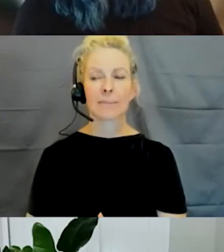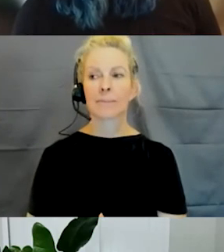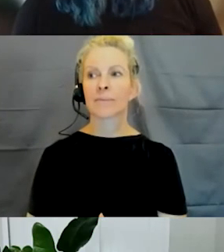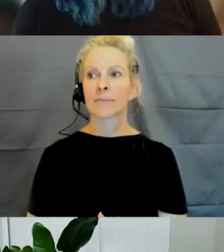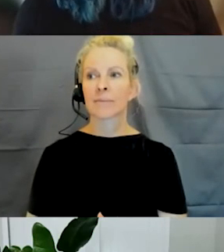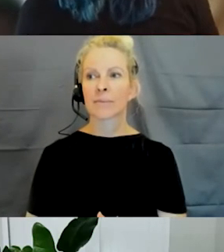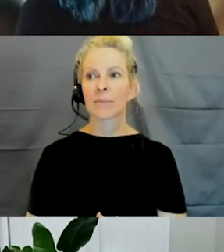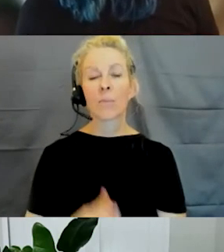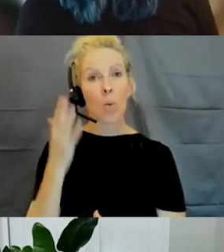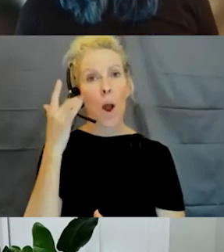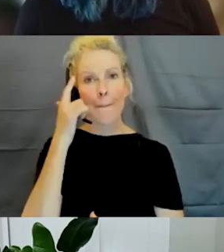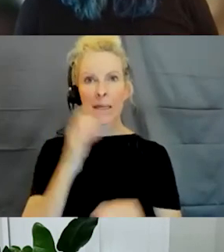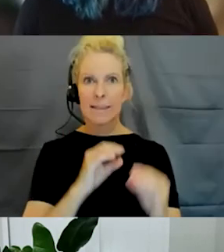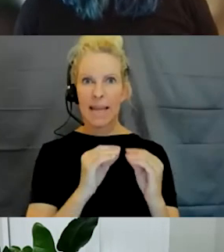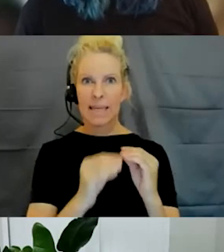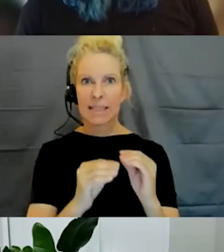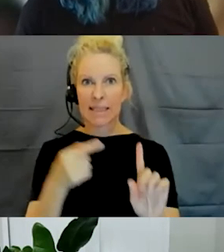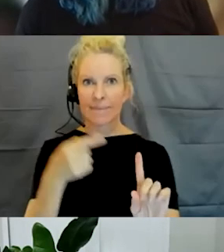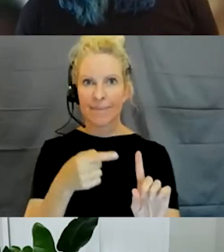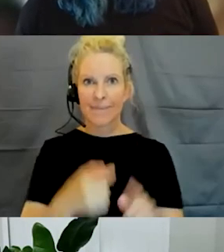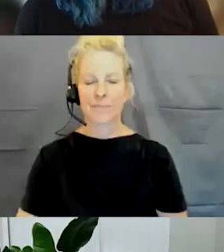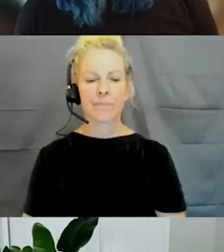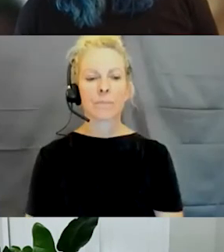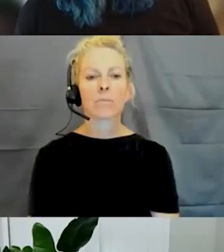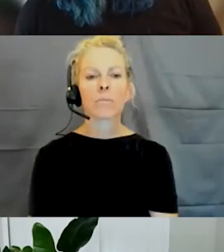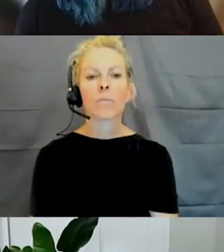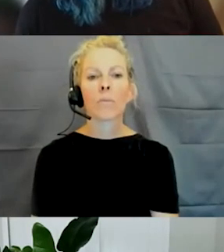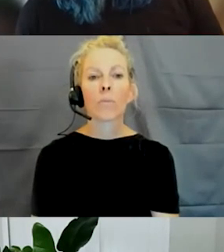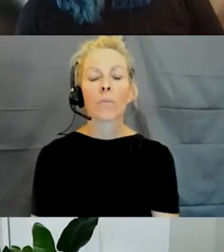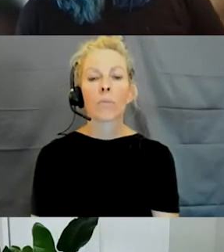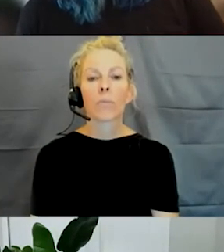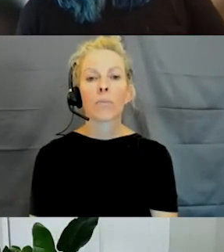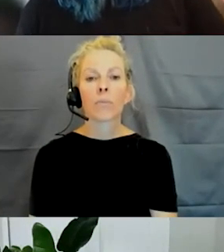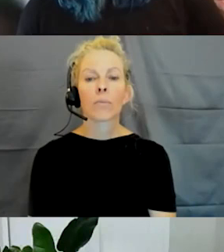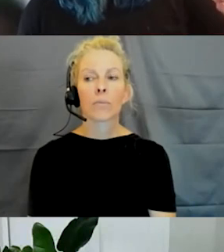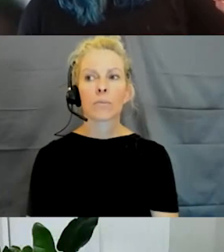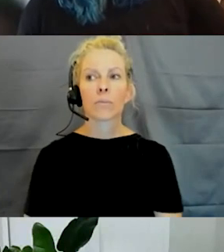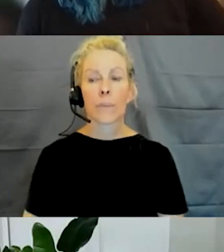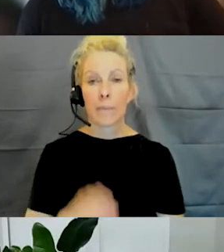maintenance, for instance. If you are doing that direction, you very much have to double check that